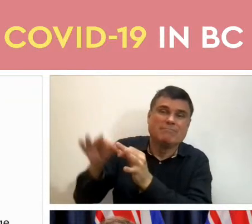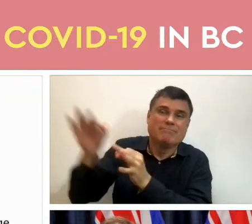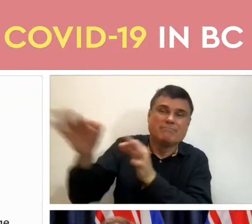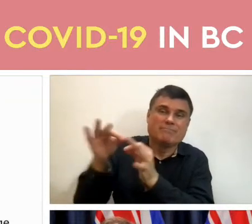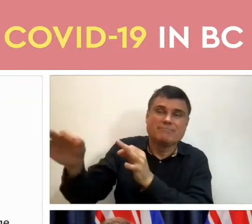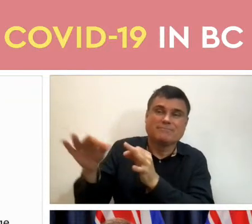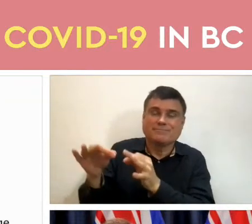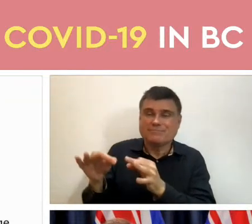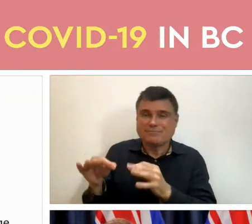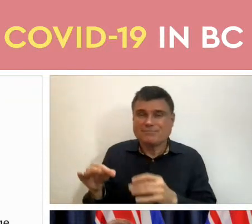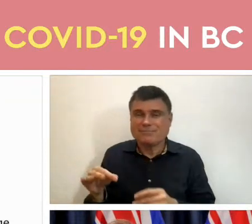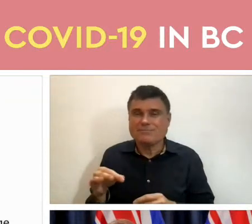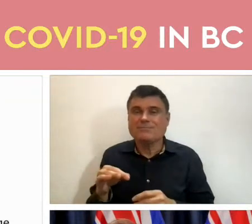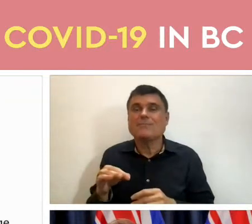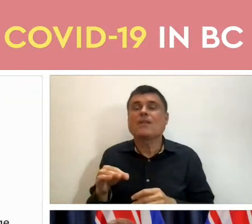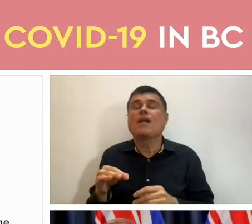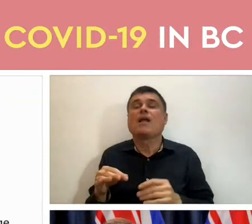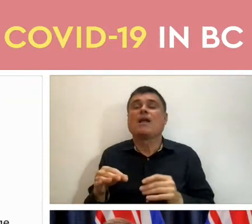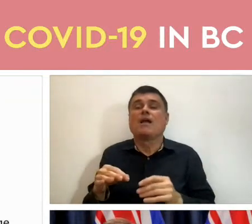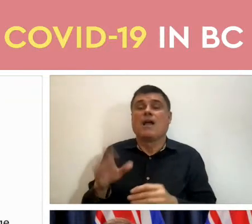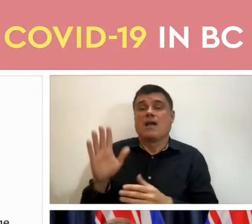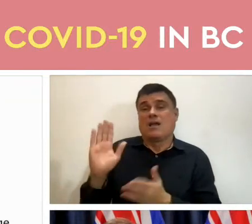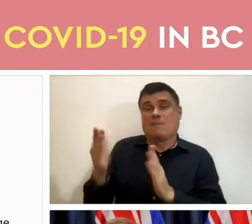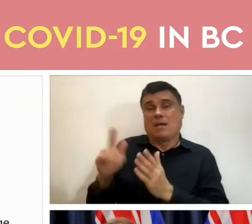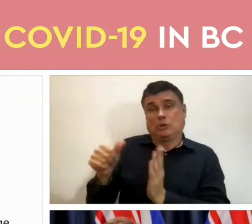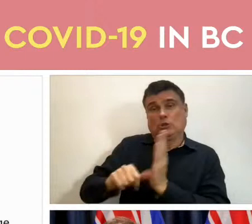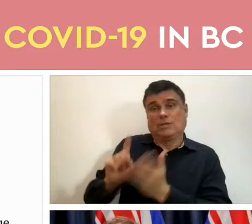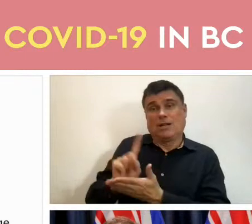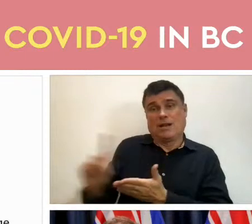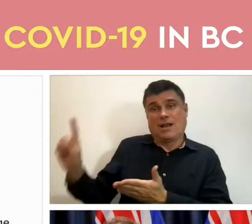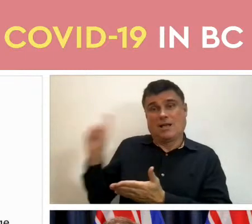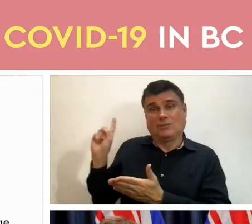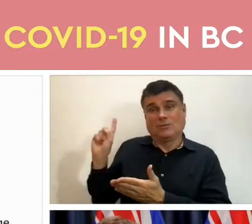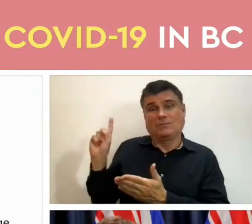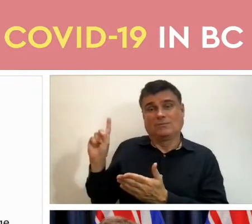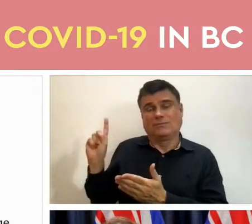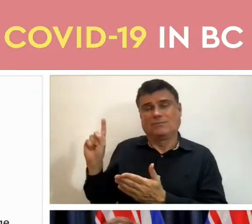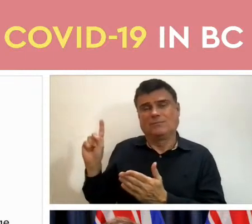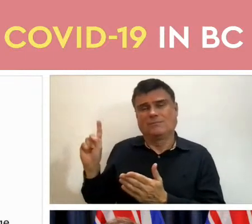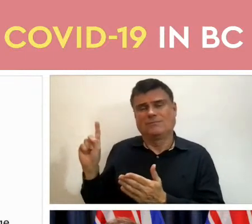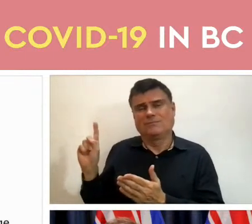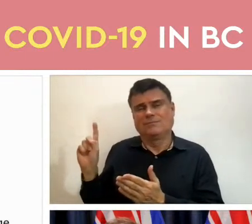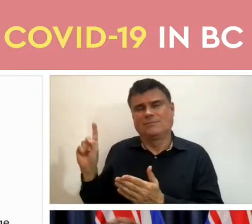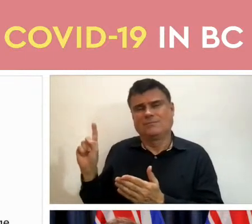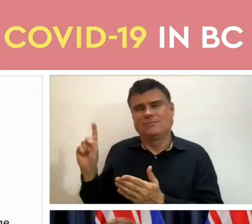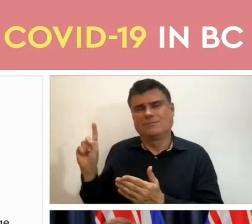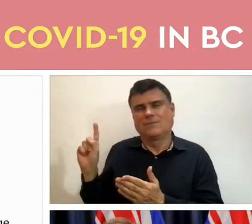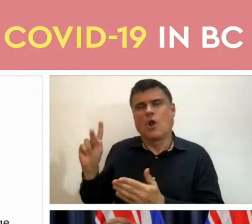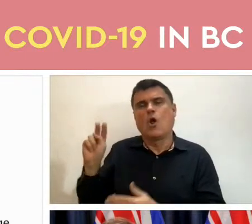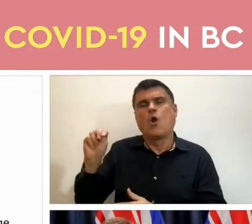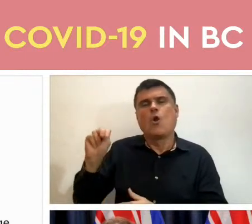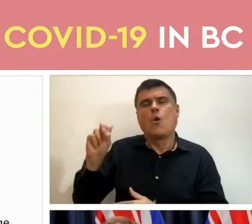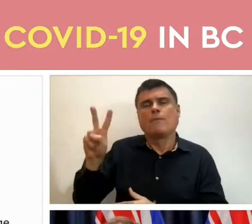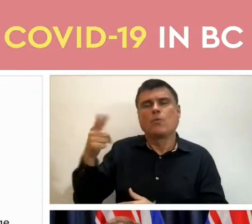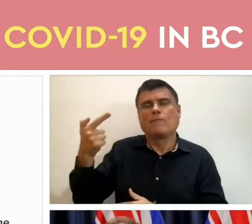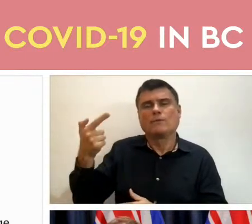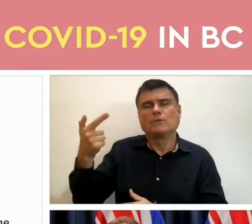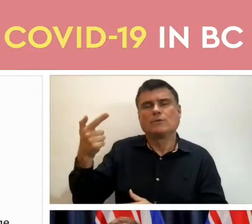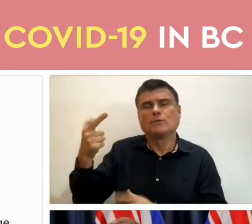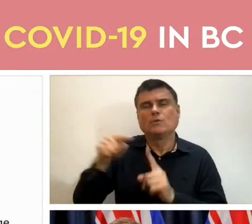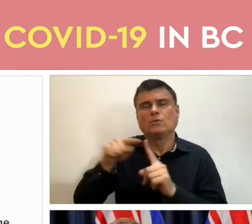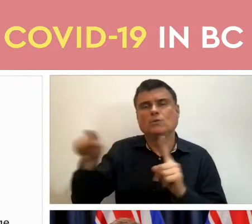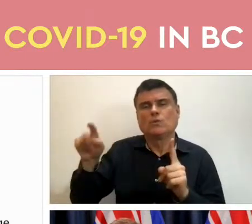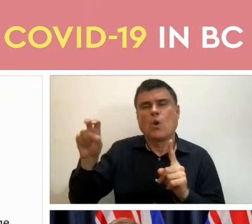In the most recent period we